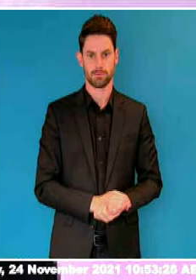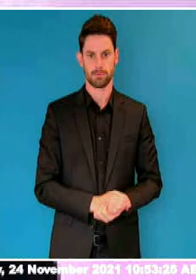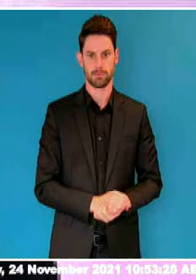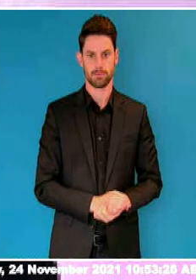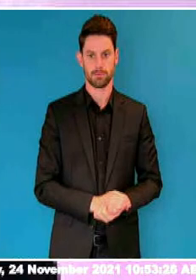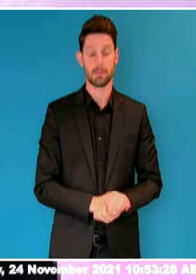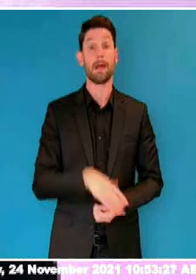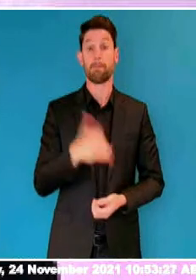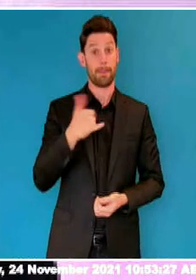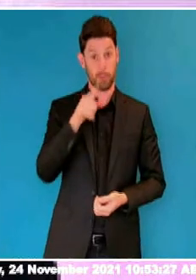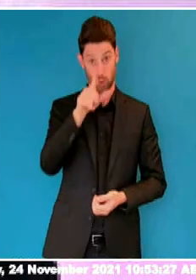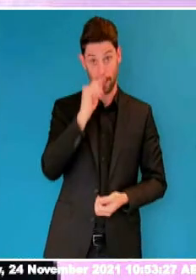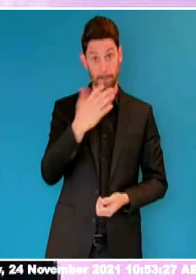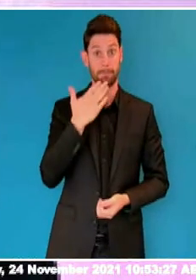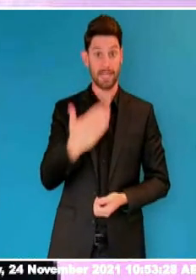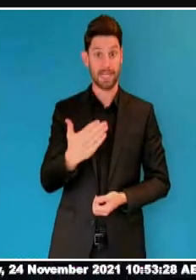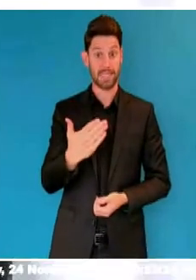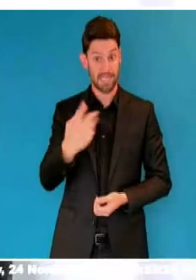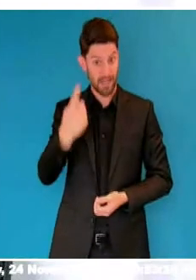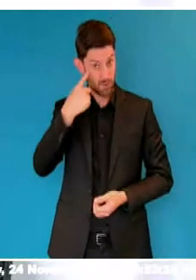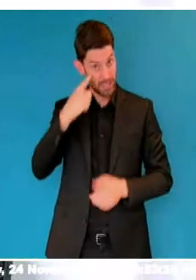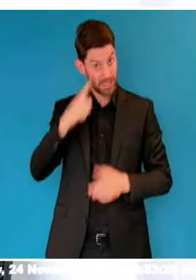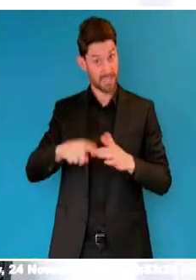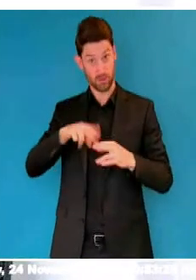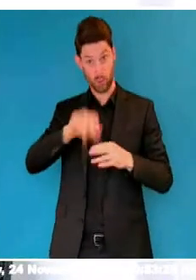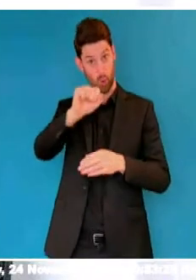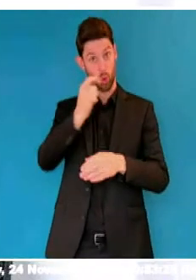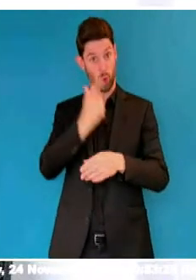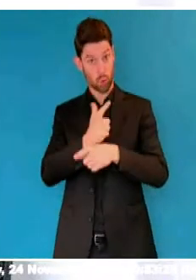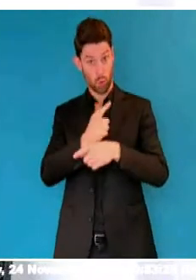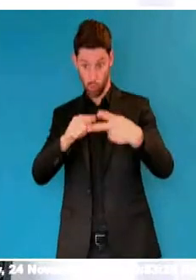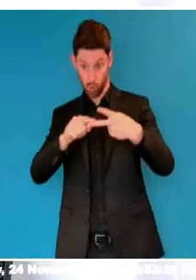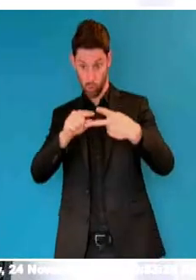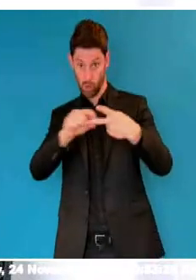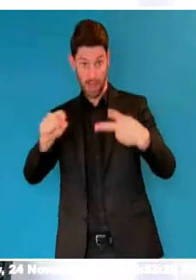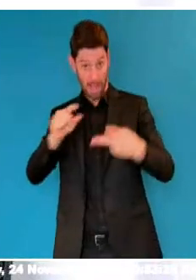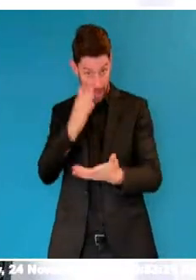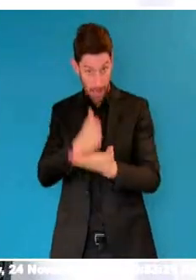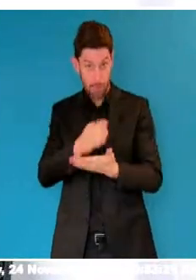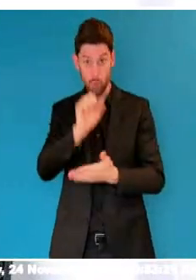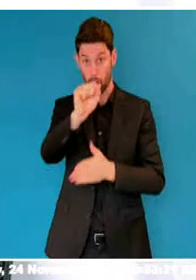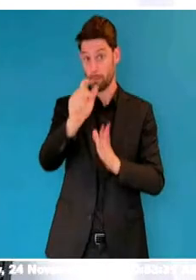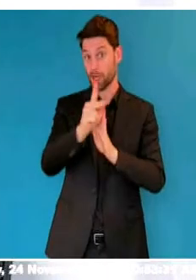take that on notice and see if that is in fact Accenture's policy to not provide where